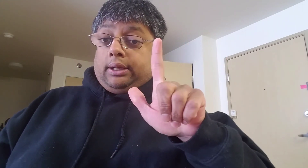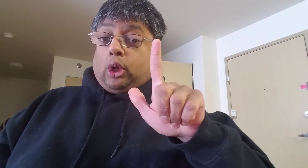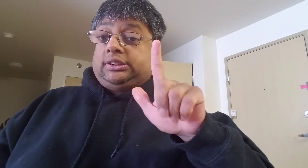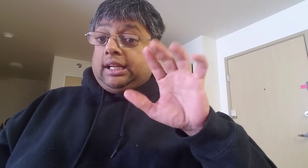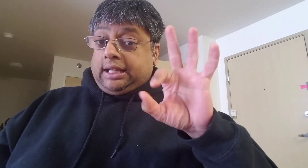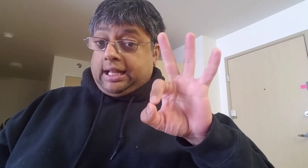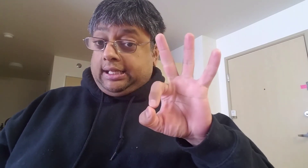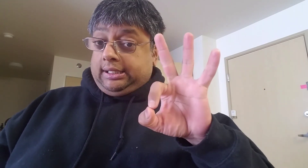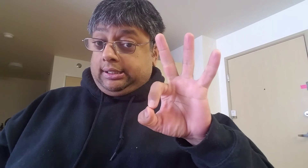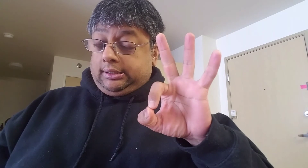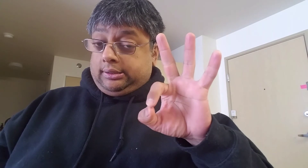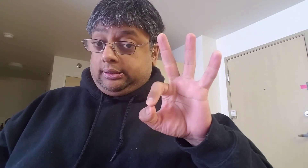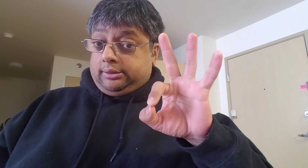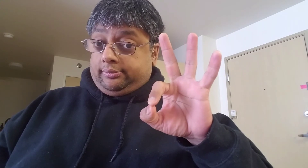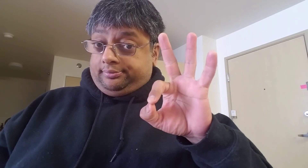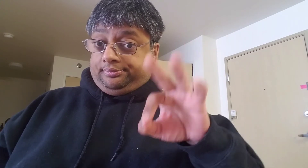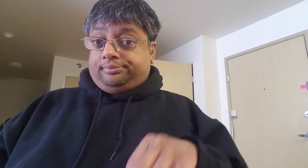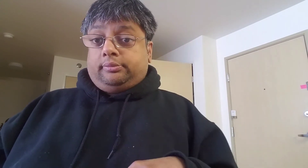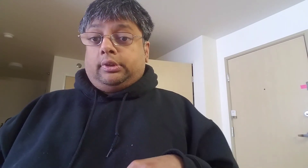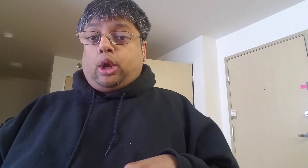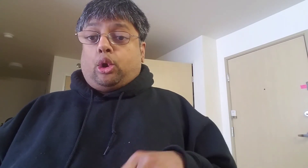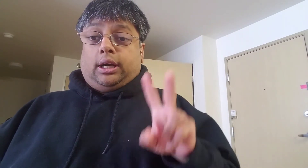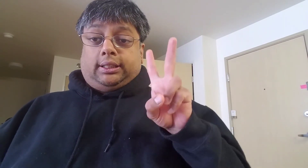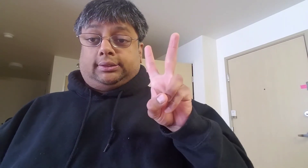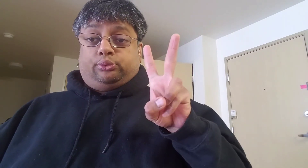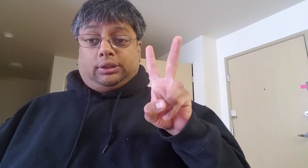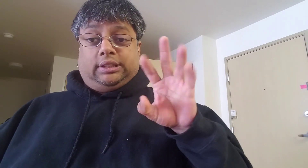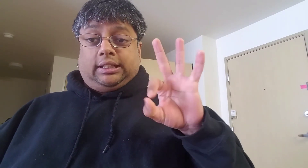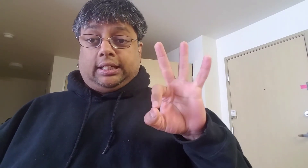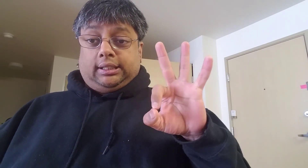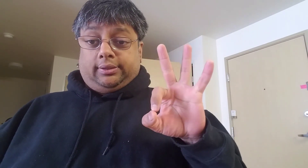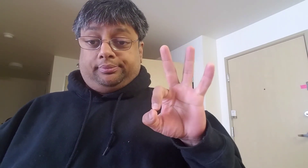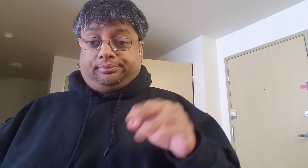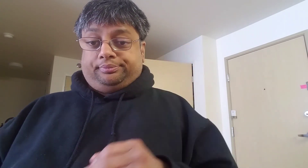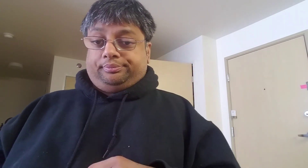"Twenty-Nine" (L-Shaped) or "Two" + "Nine"